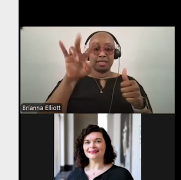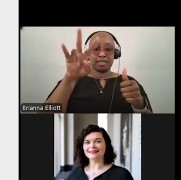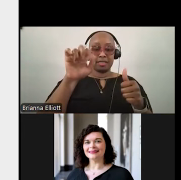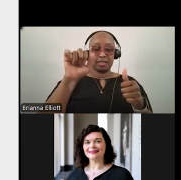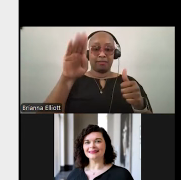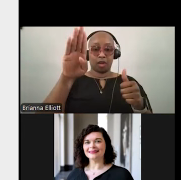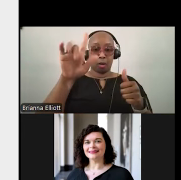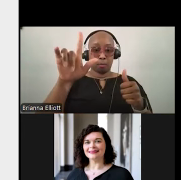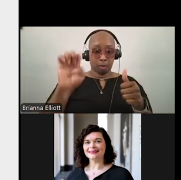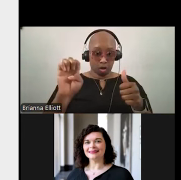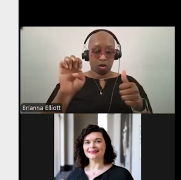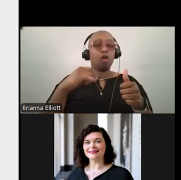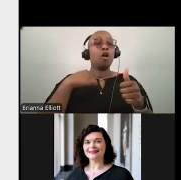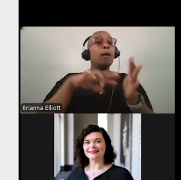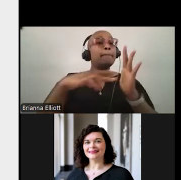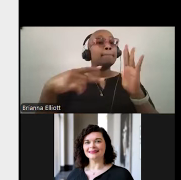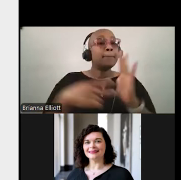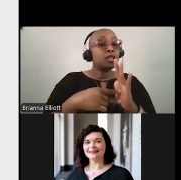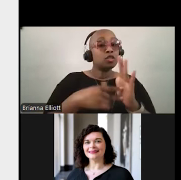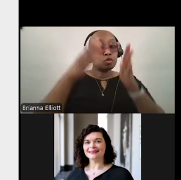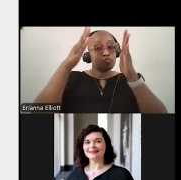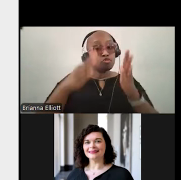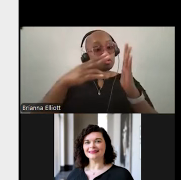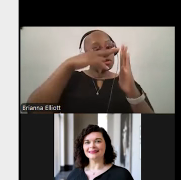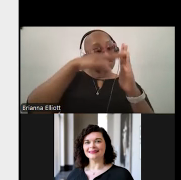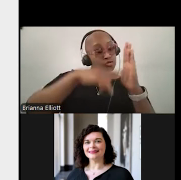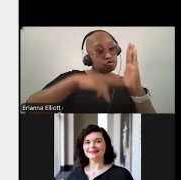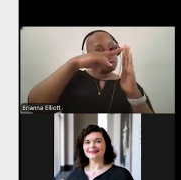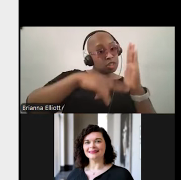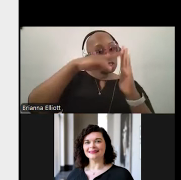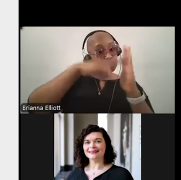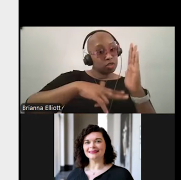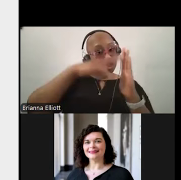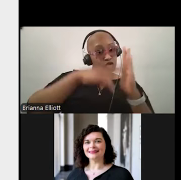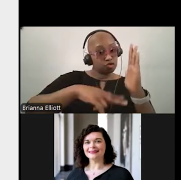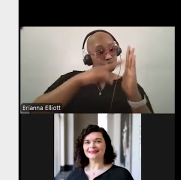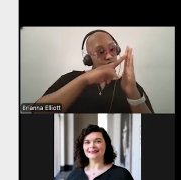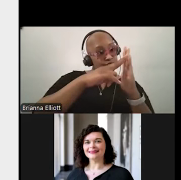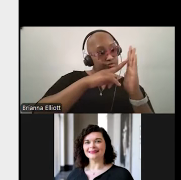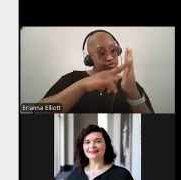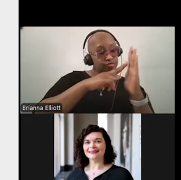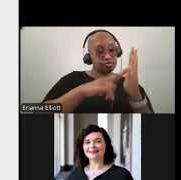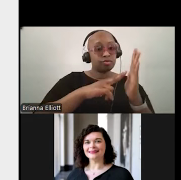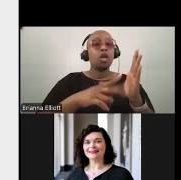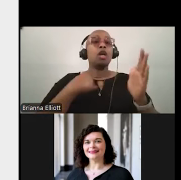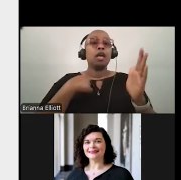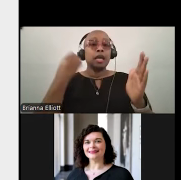reader has to be able to perceive it in the way that someone who is cited would or in a way that